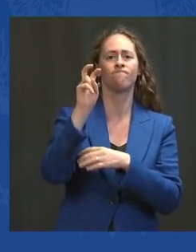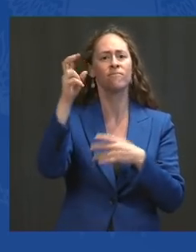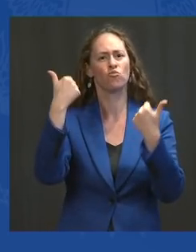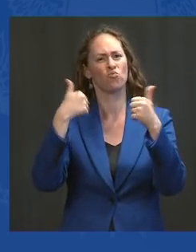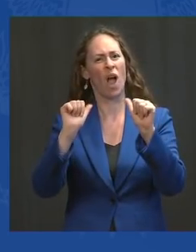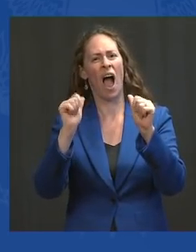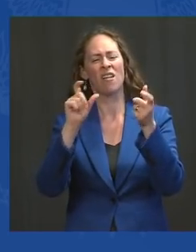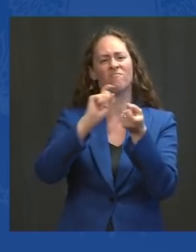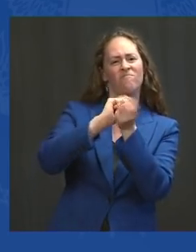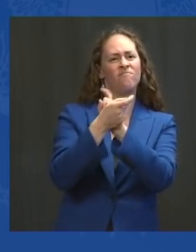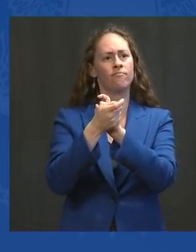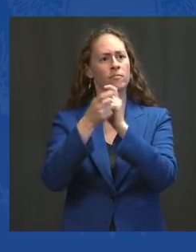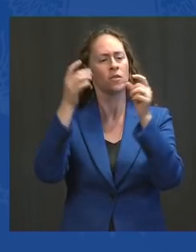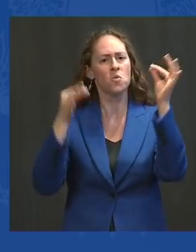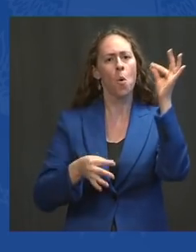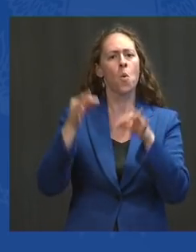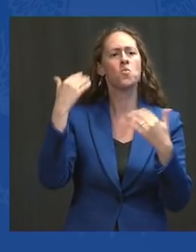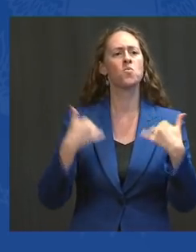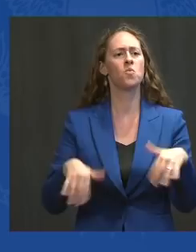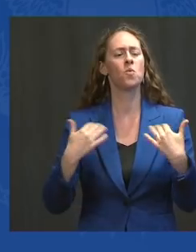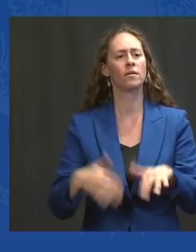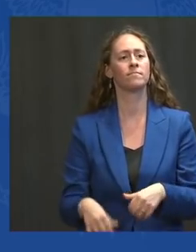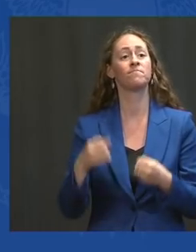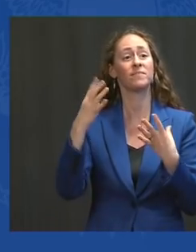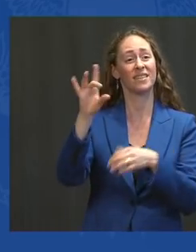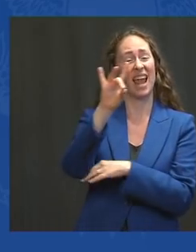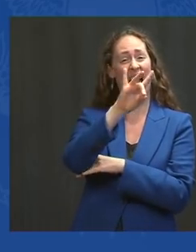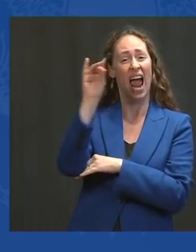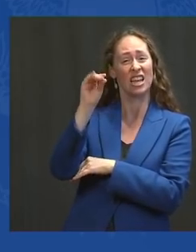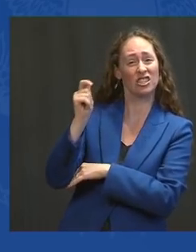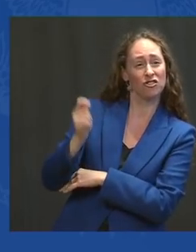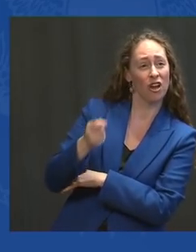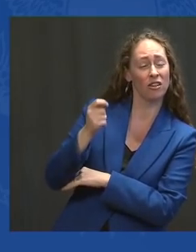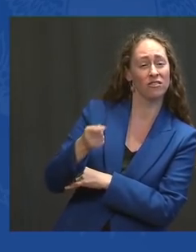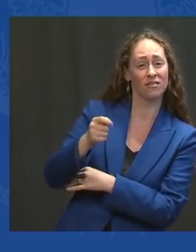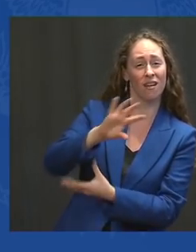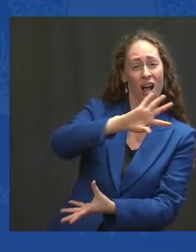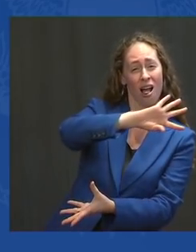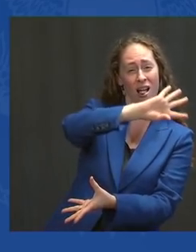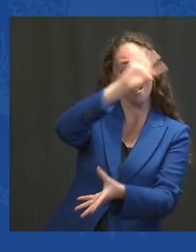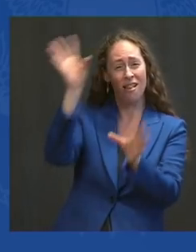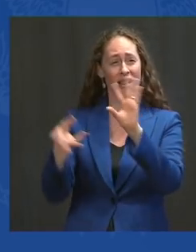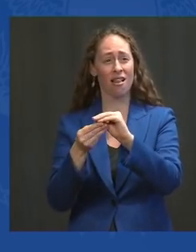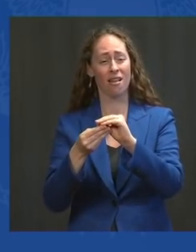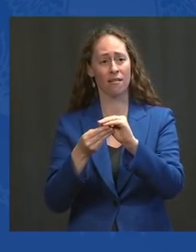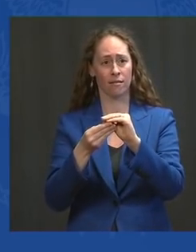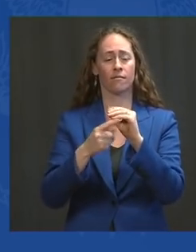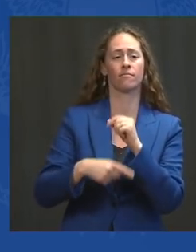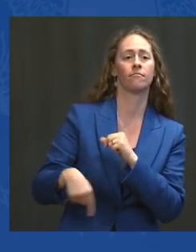More than 80 judges, including those appointed by my predecessor, heard the arguments.